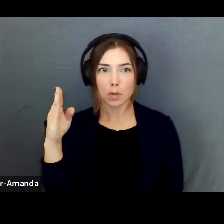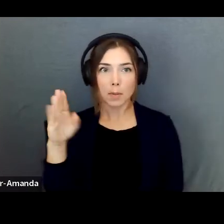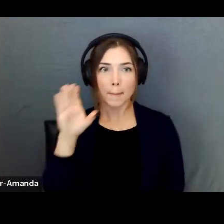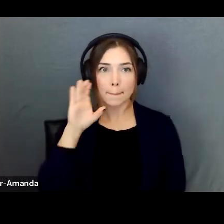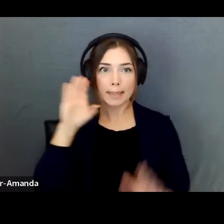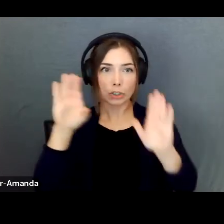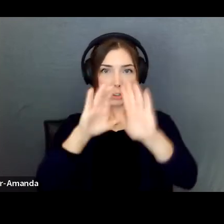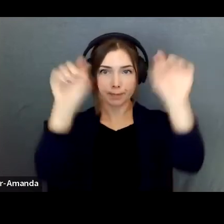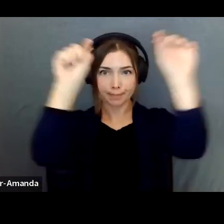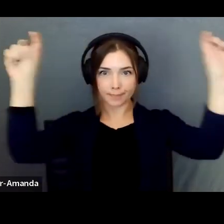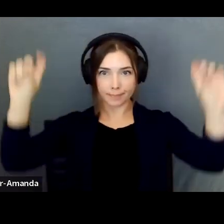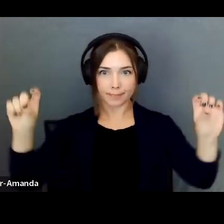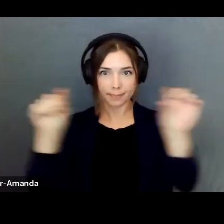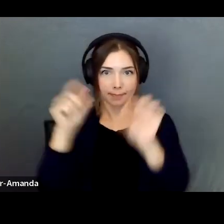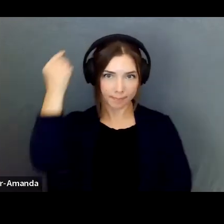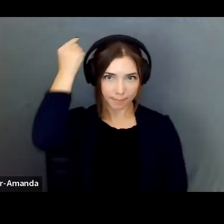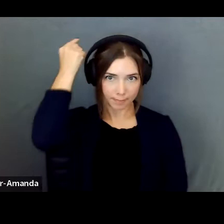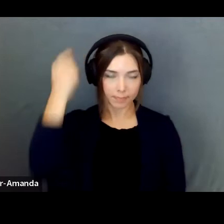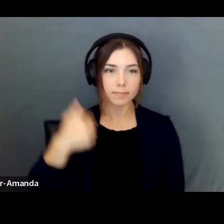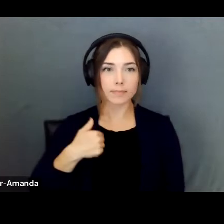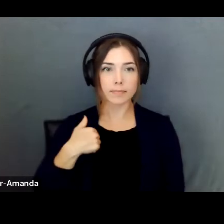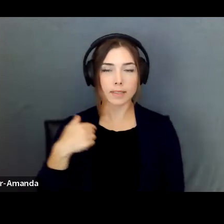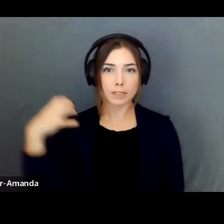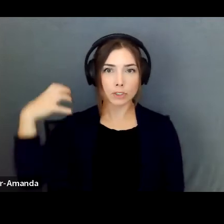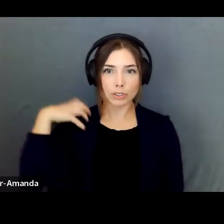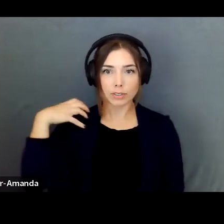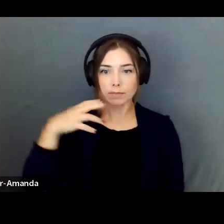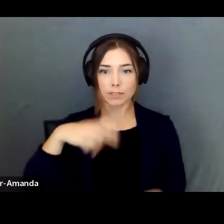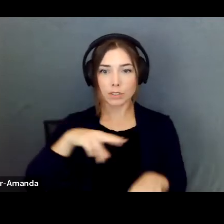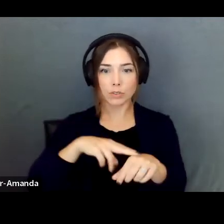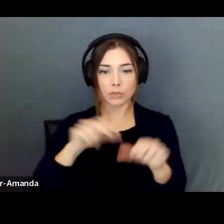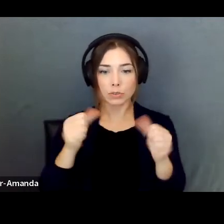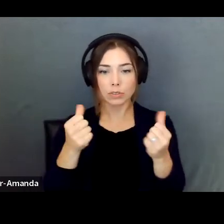I am the chair of the national association of State Wide Independent Living Councils.